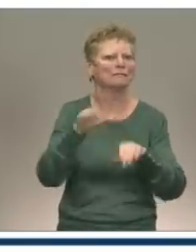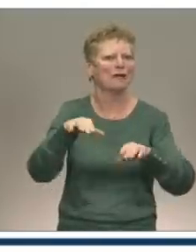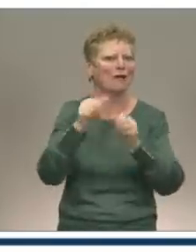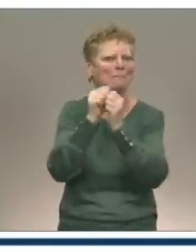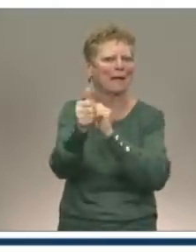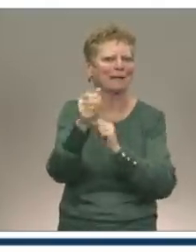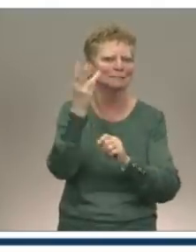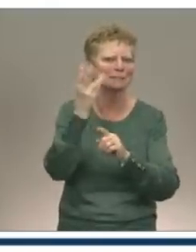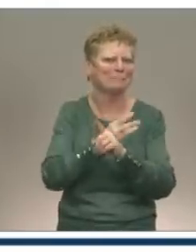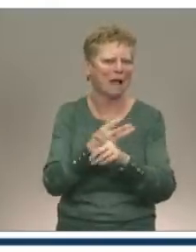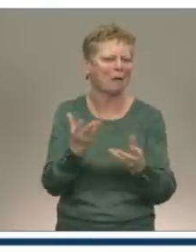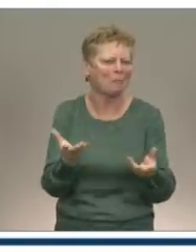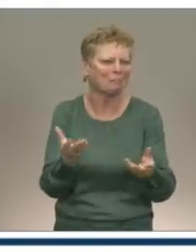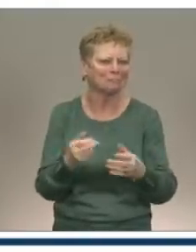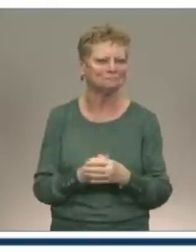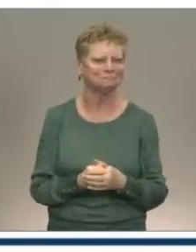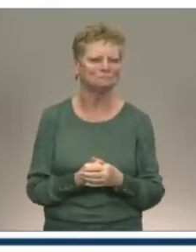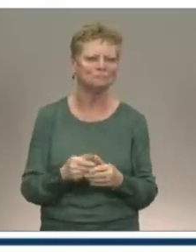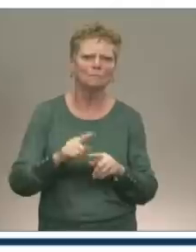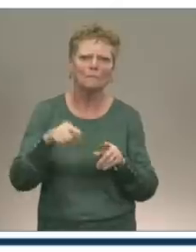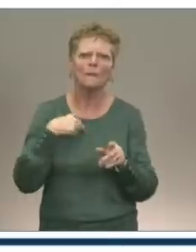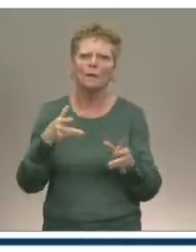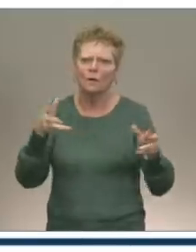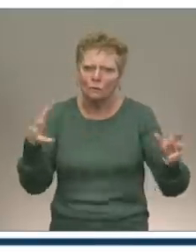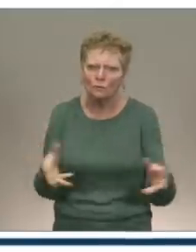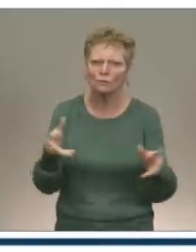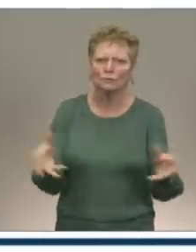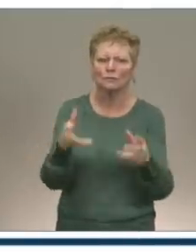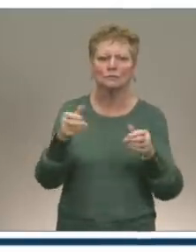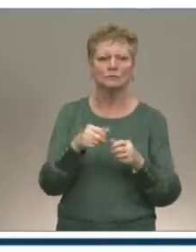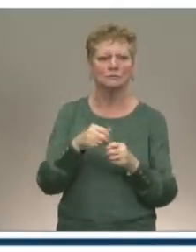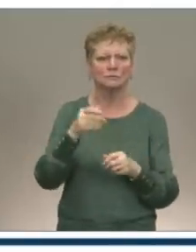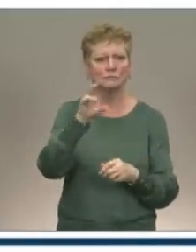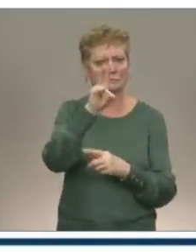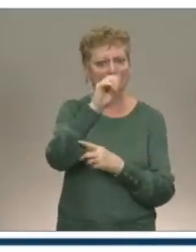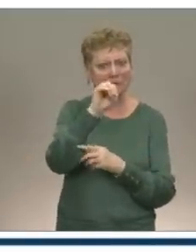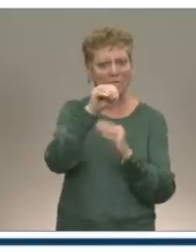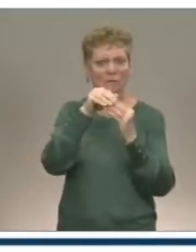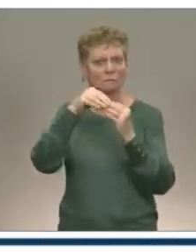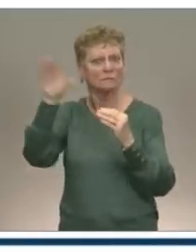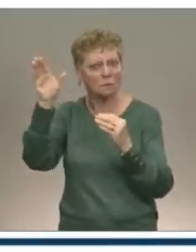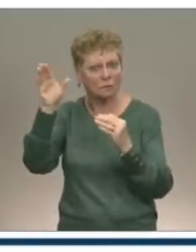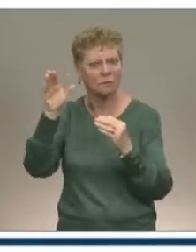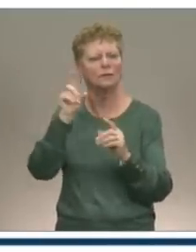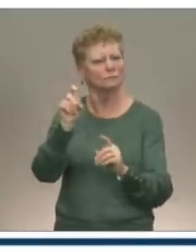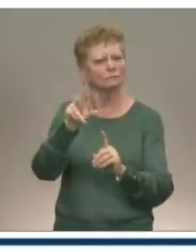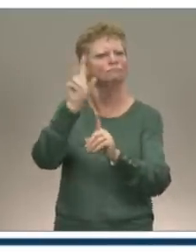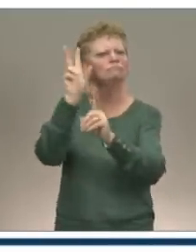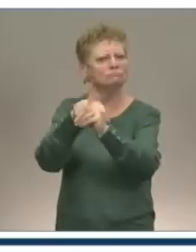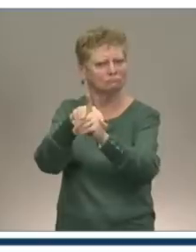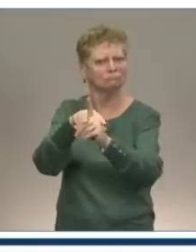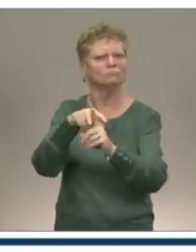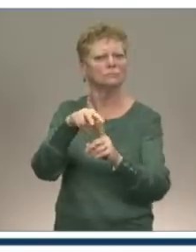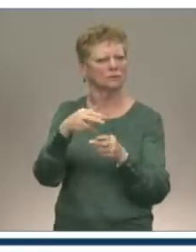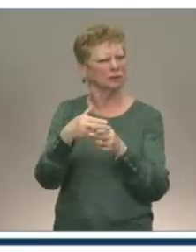uh we are encouraging um anyone who's 70 and above to schedule their booster dose as soon as possible